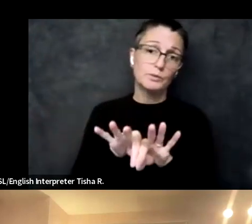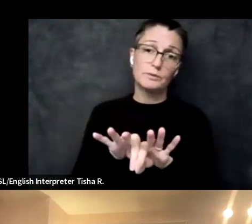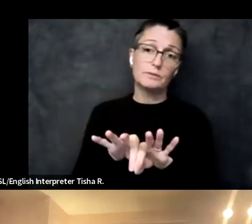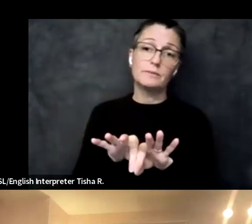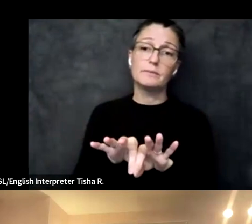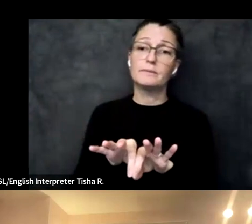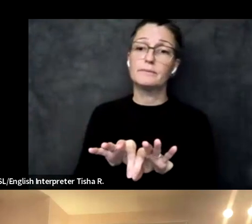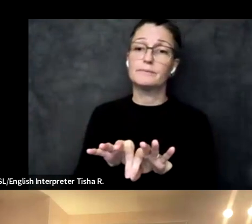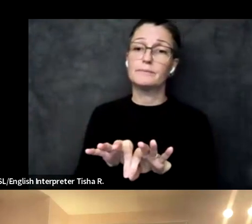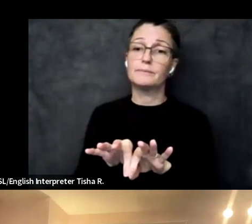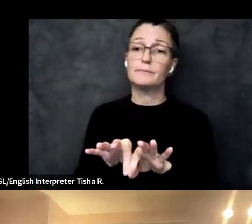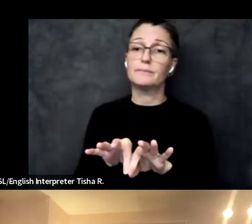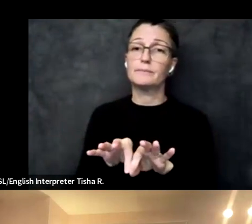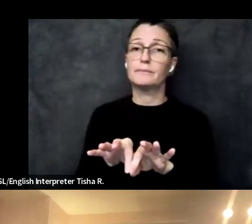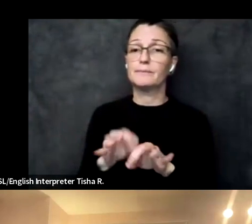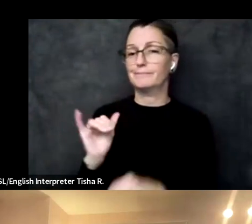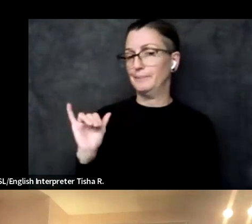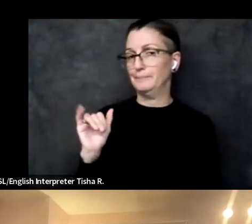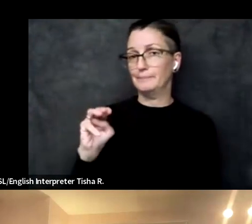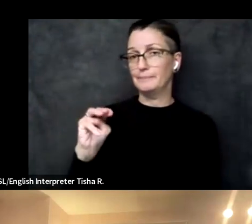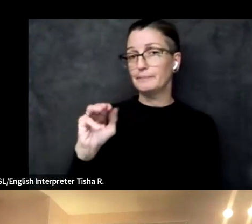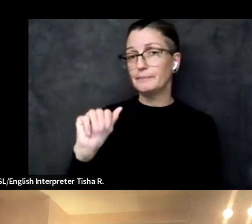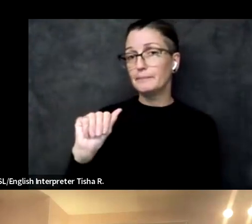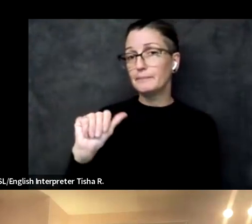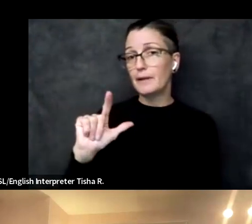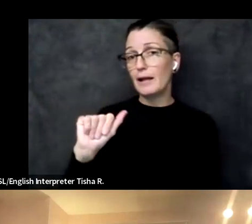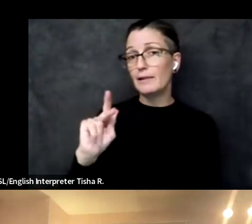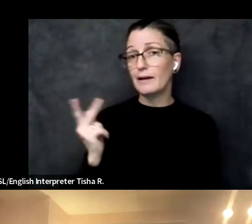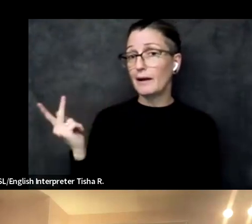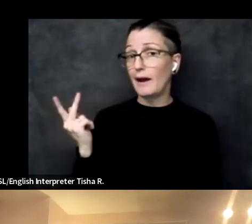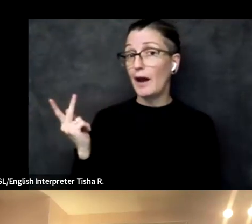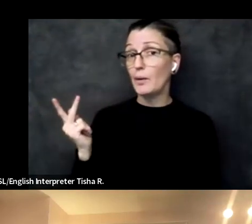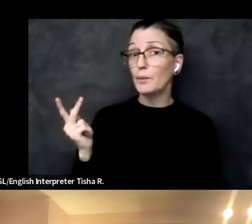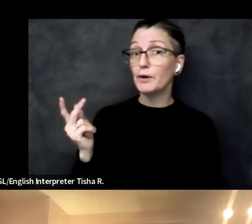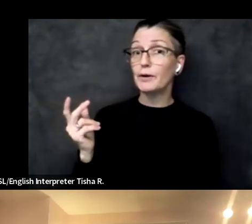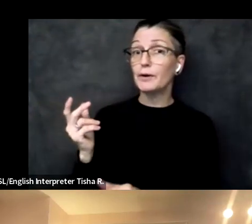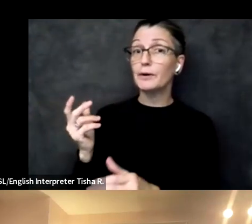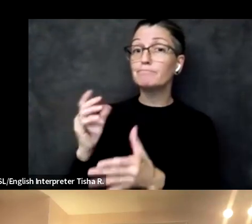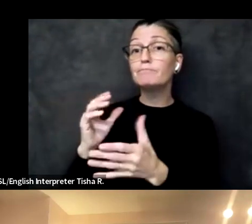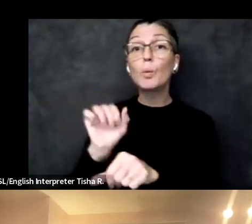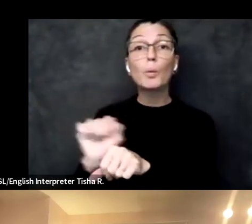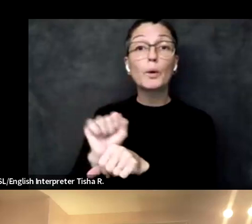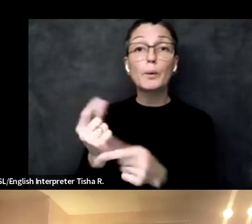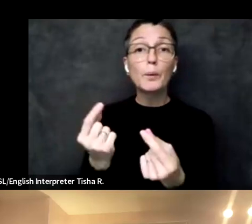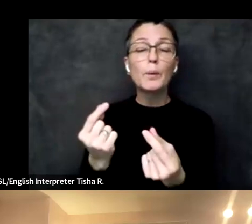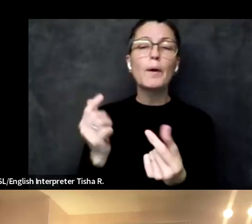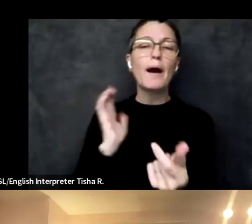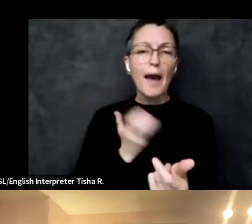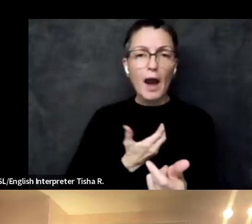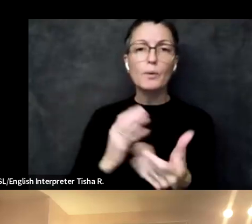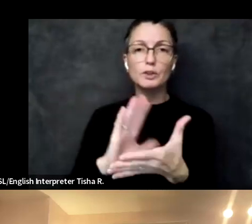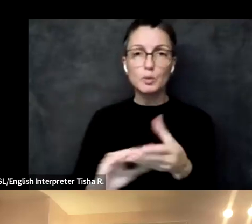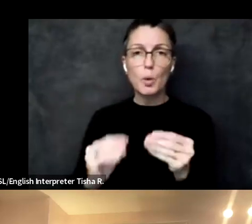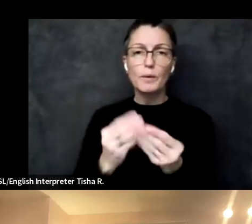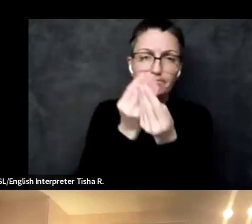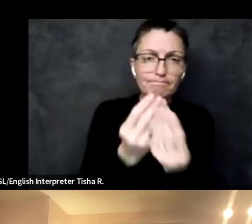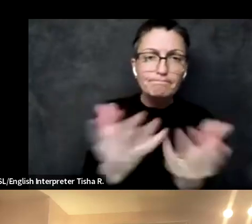is tell our own stories from a personal POV.